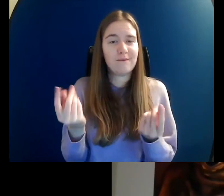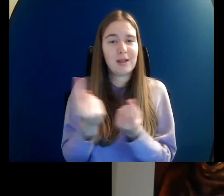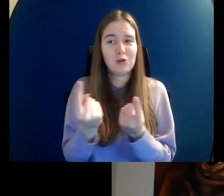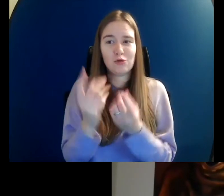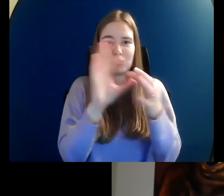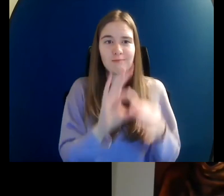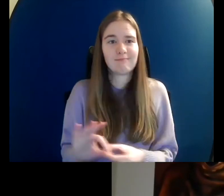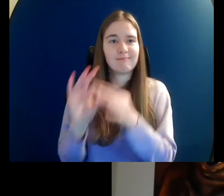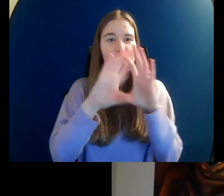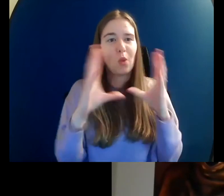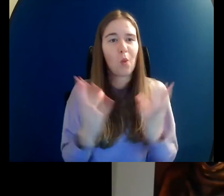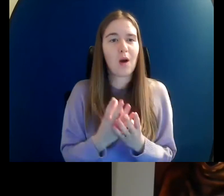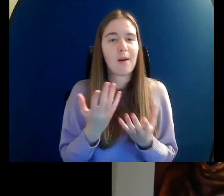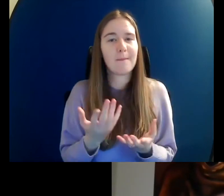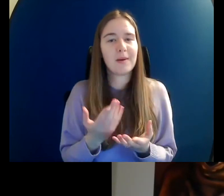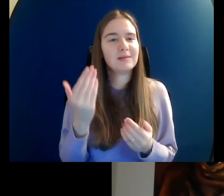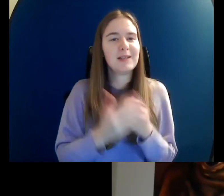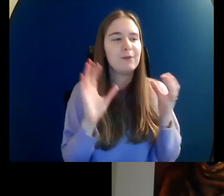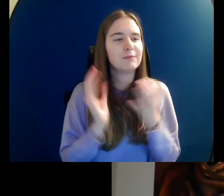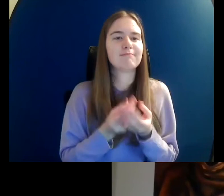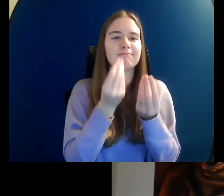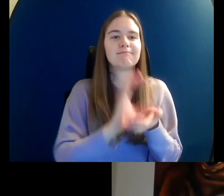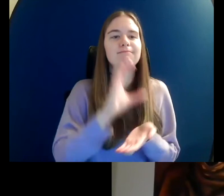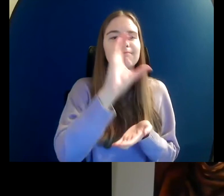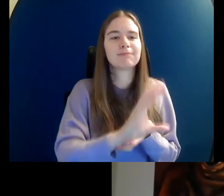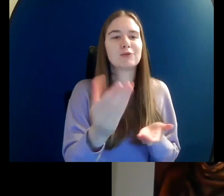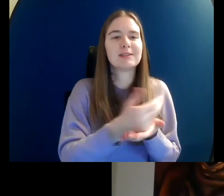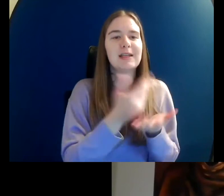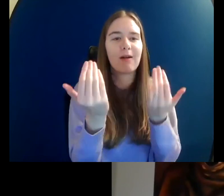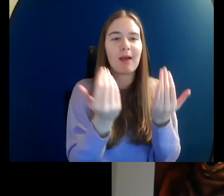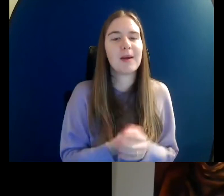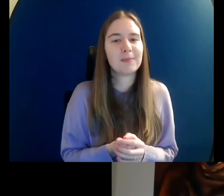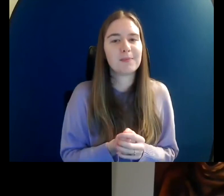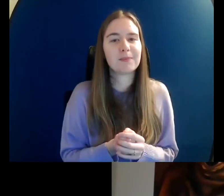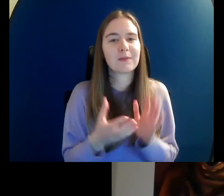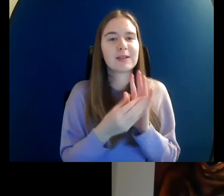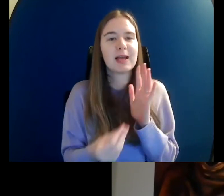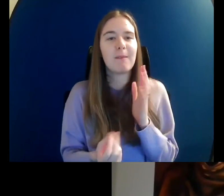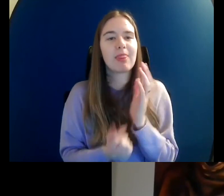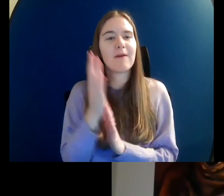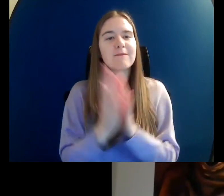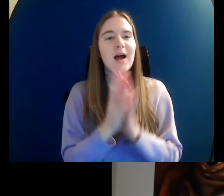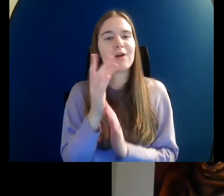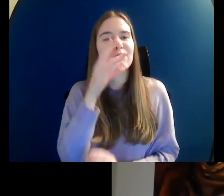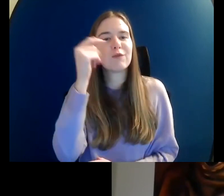but why is it never put to saving the climate? A prominent example would be the fire in Notre-Dame, where millionaires, billionaires instantly put